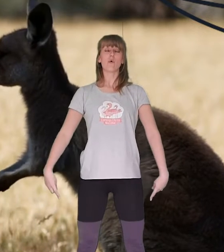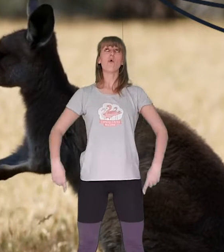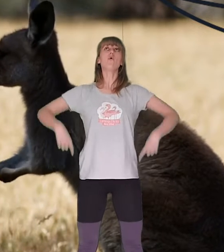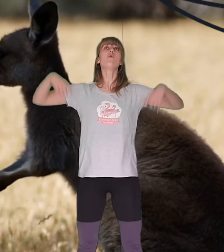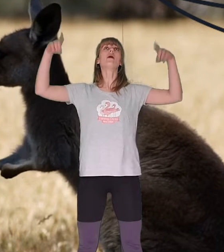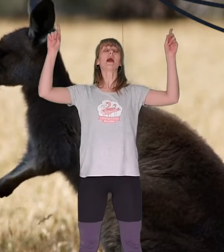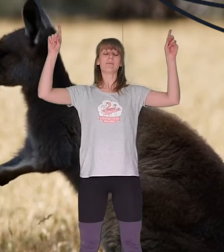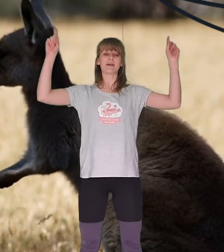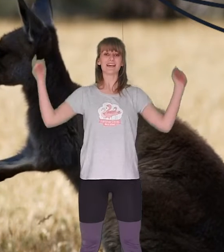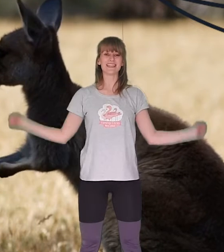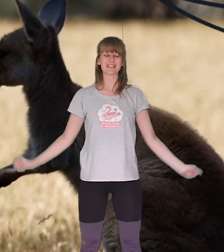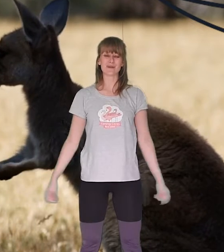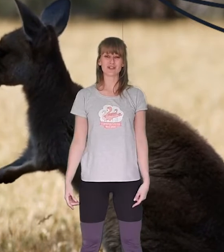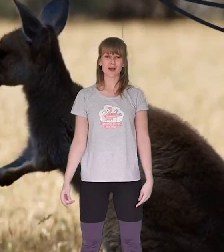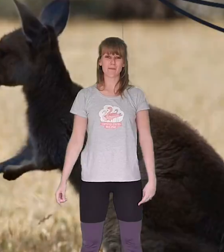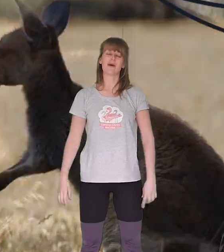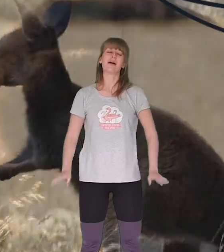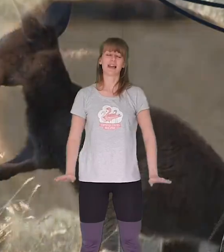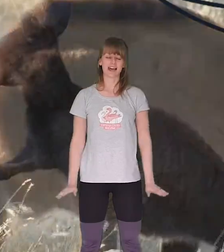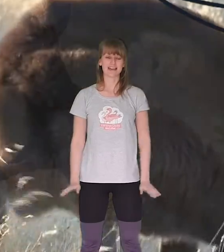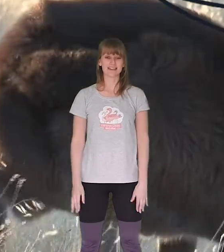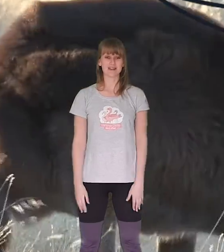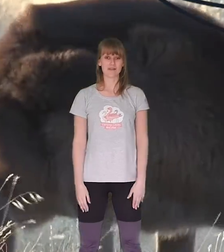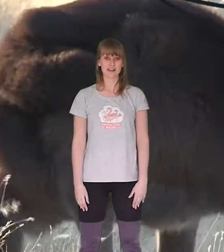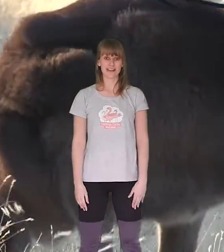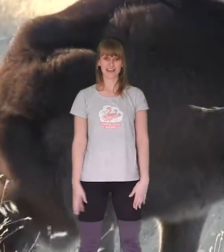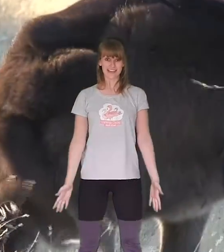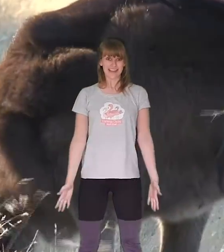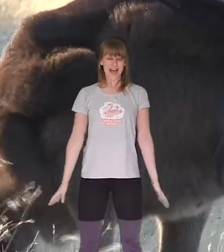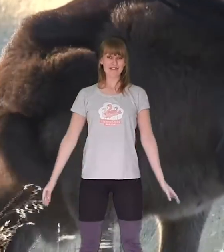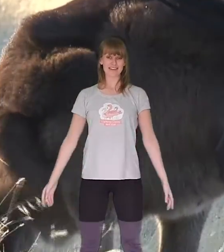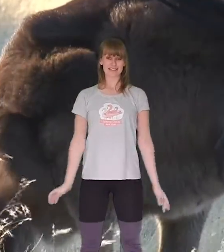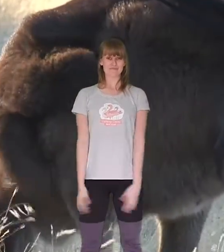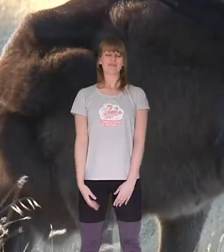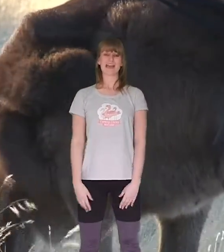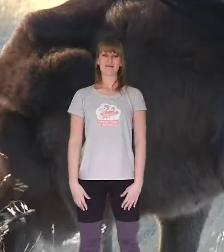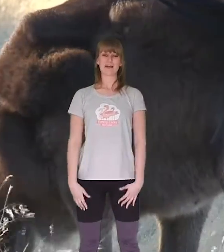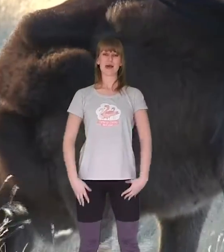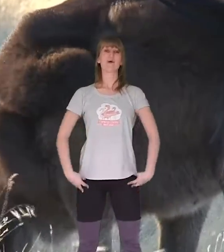all the way up into a jump, landing softly again. Are you ready, here we go,